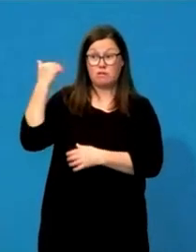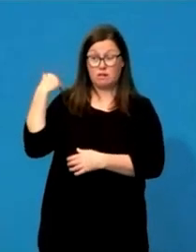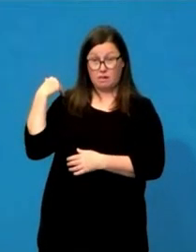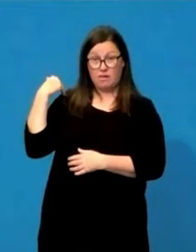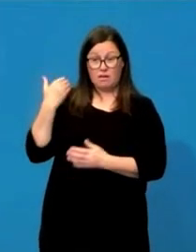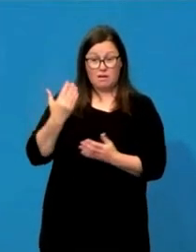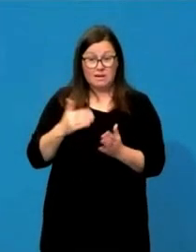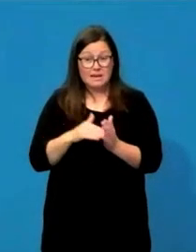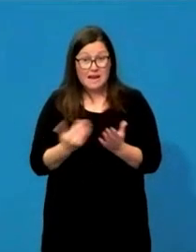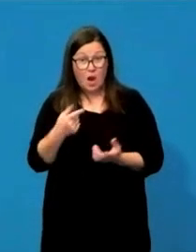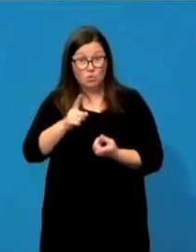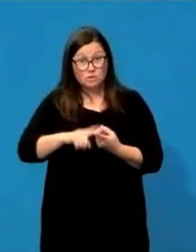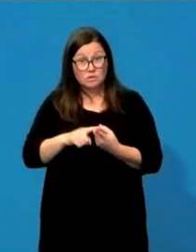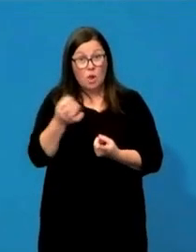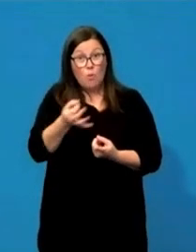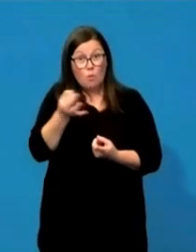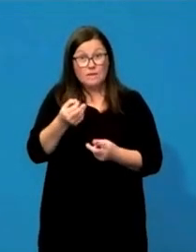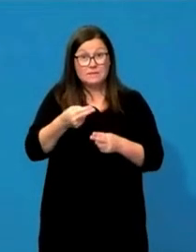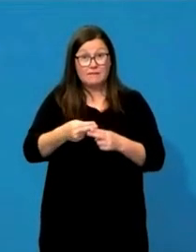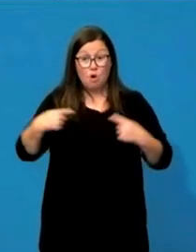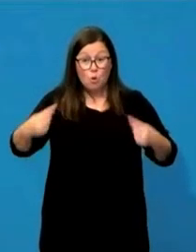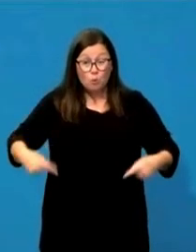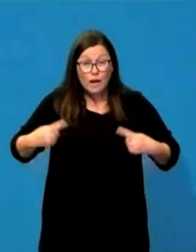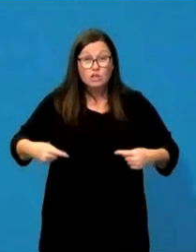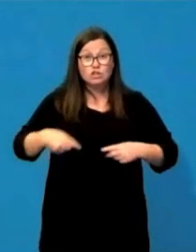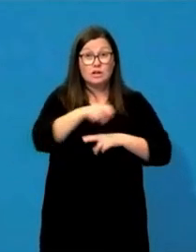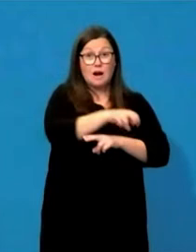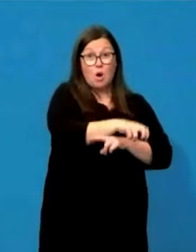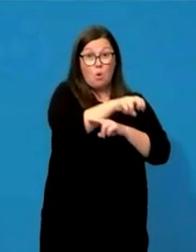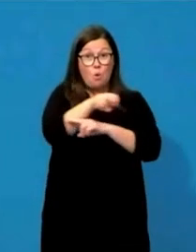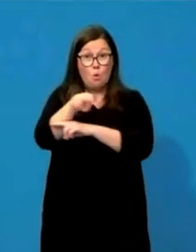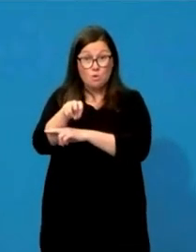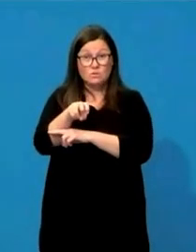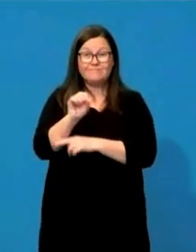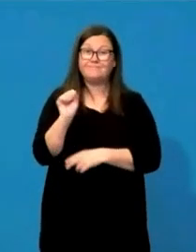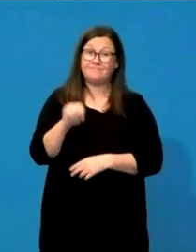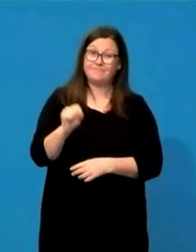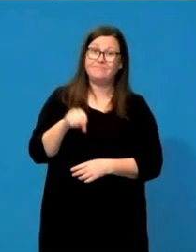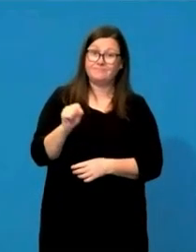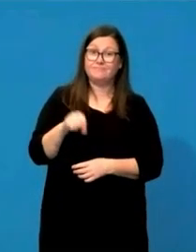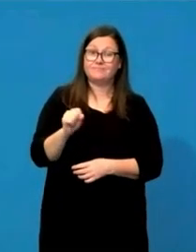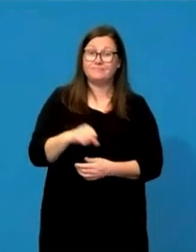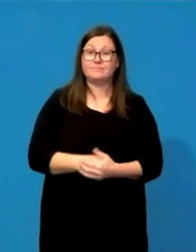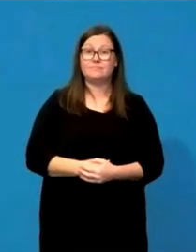Yes. And last week did you have some problems with your wheelchair?